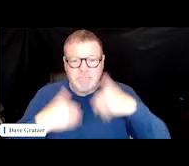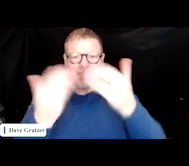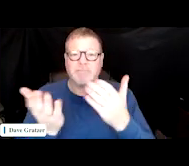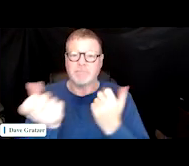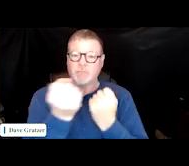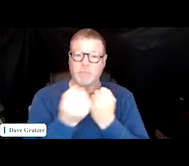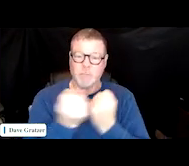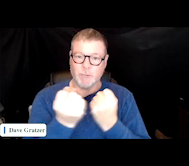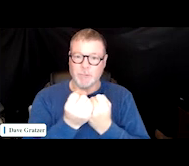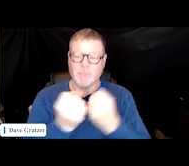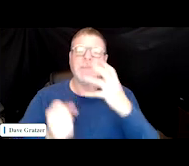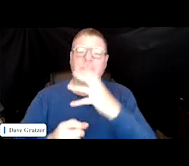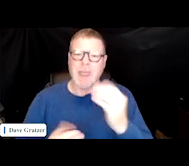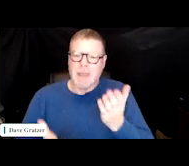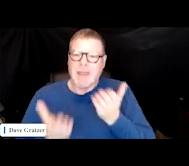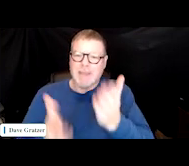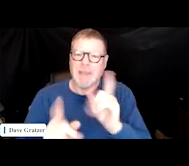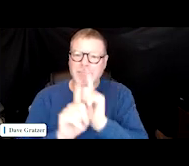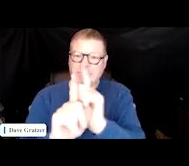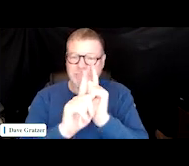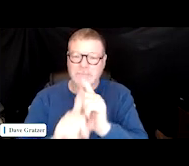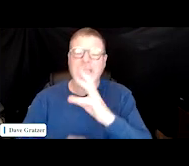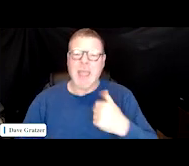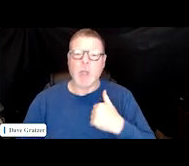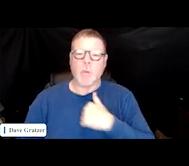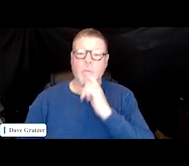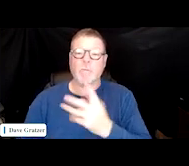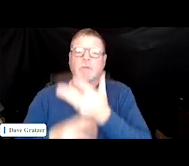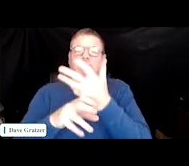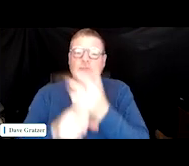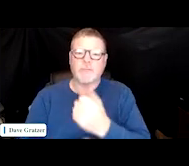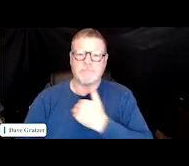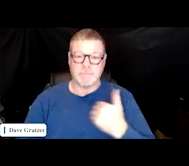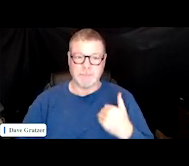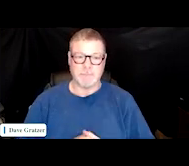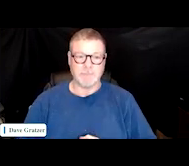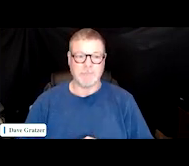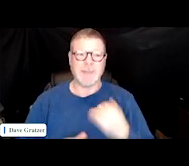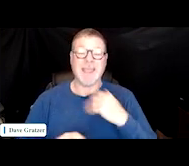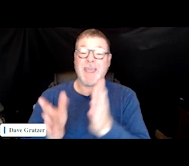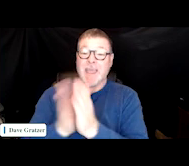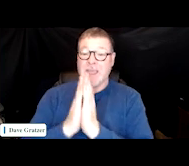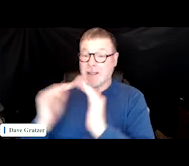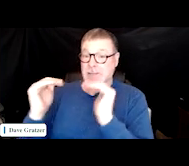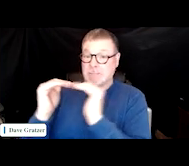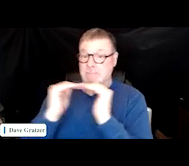and we're here to be there for them, and we're trusted members of the community. I, as the peer, connected with the family,